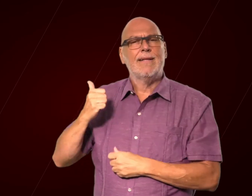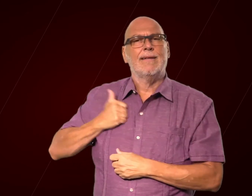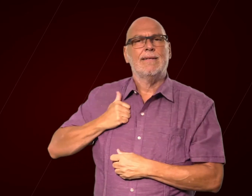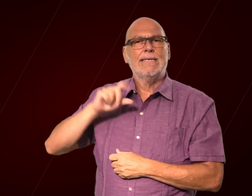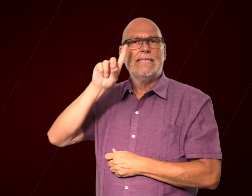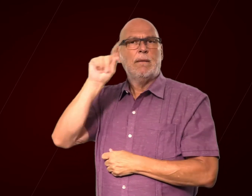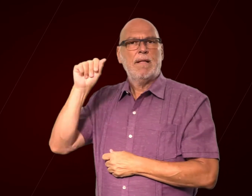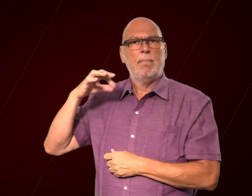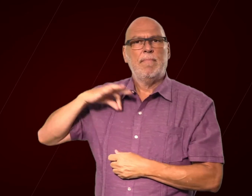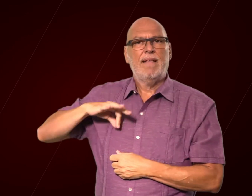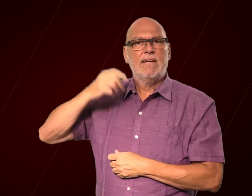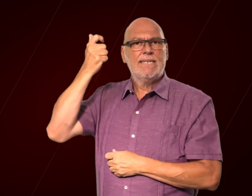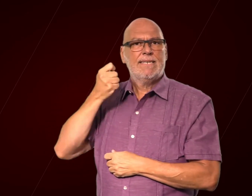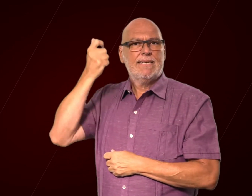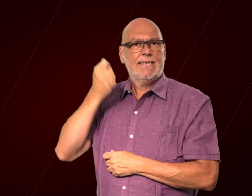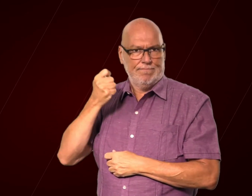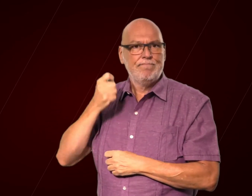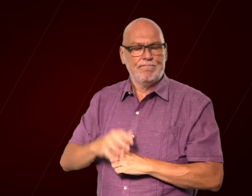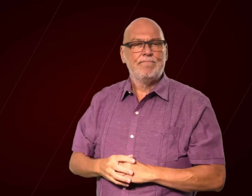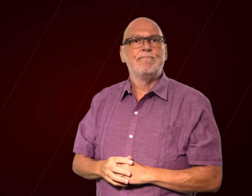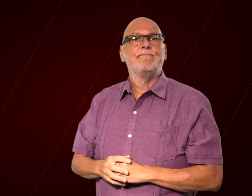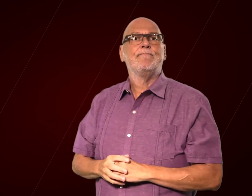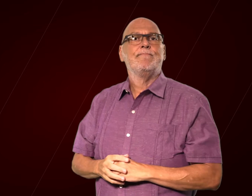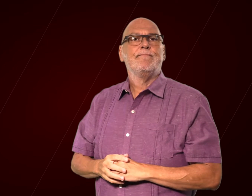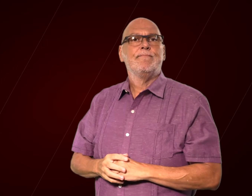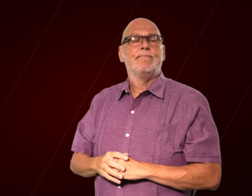the Canada Disability Benefit".